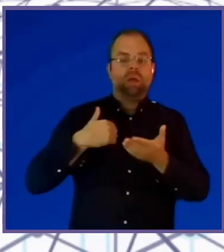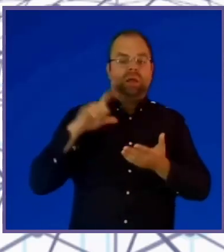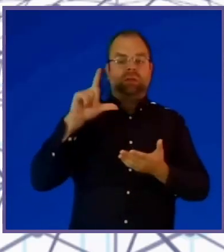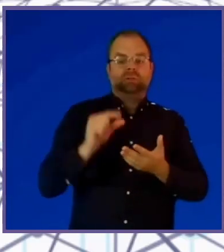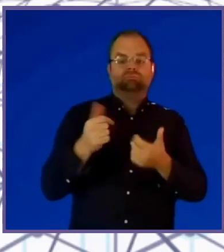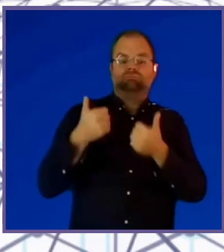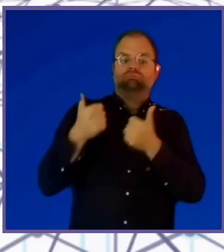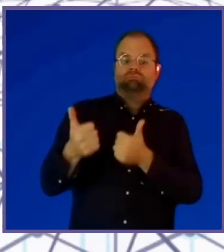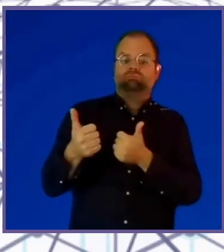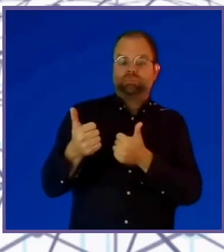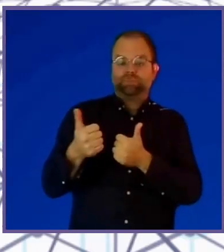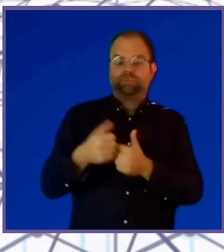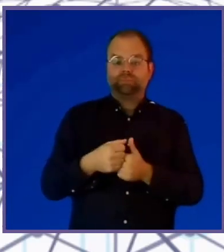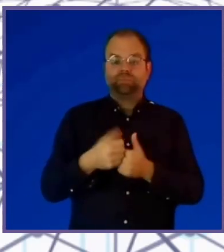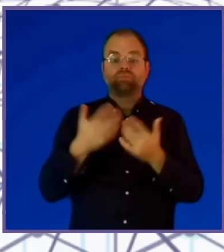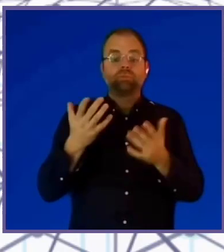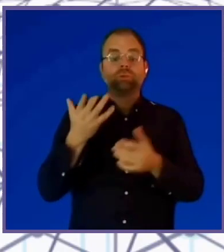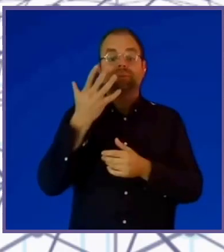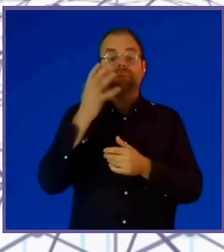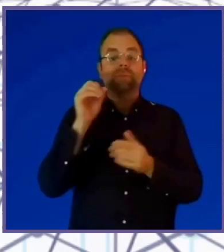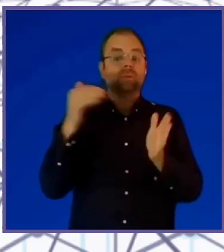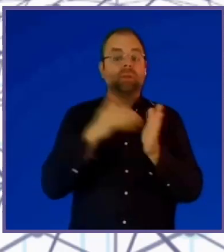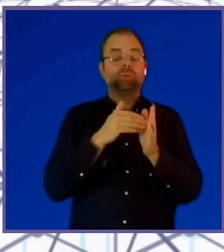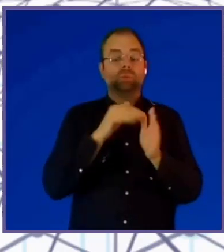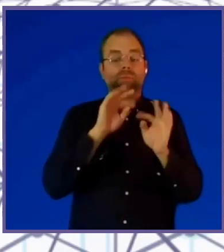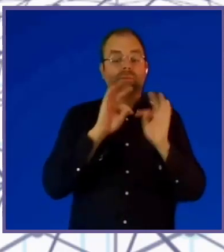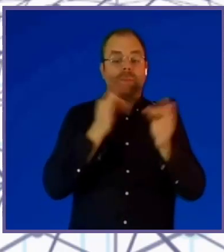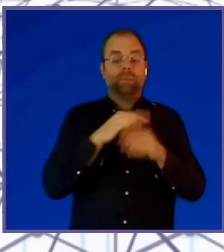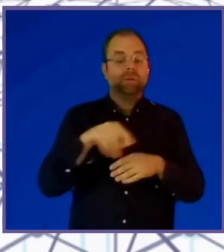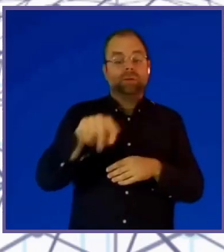And we tried that. We made various things for them.